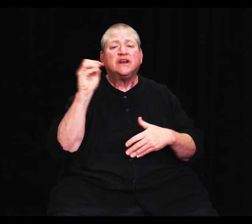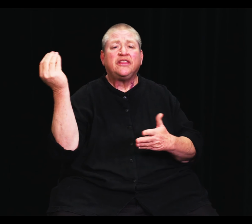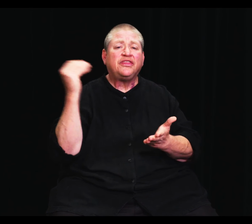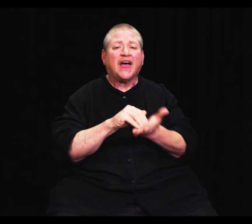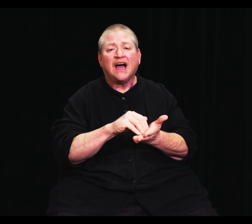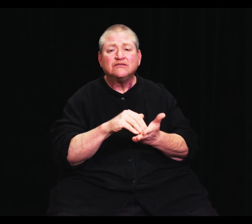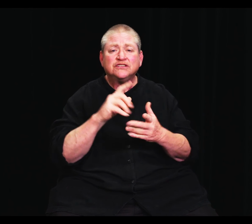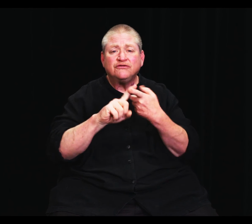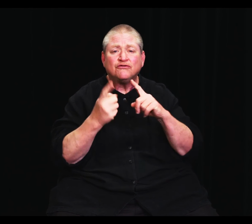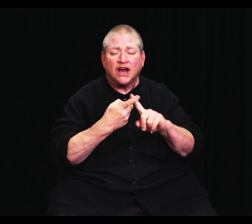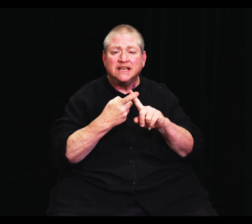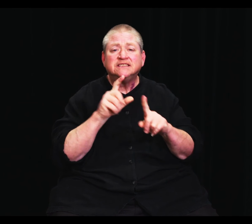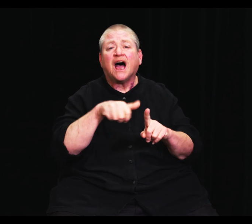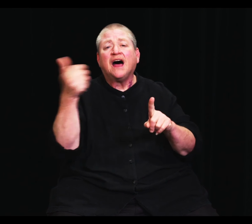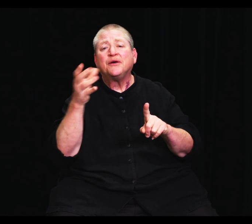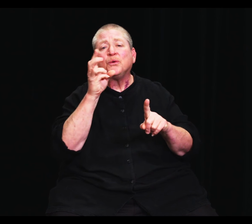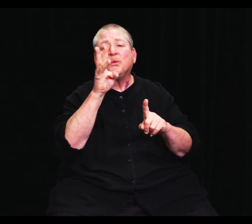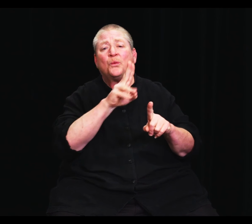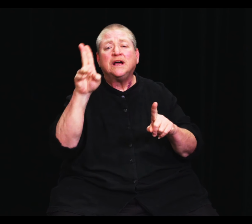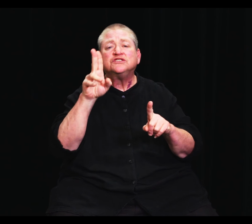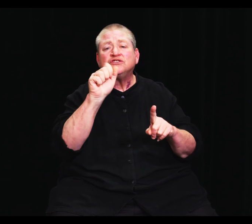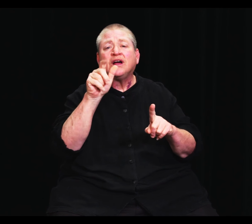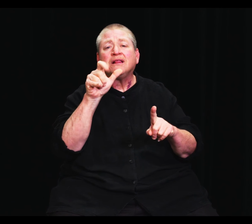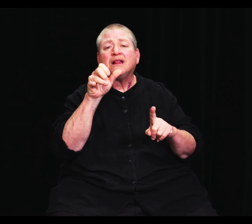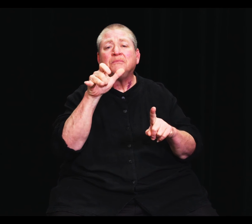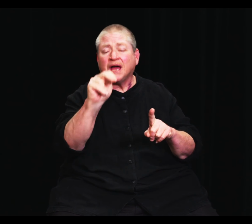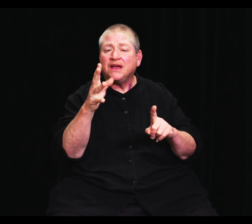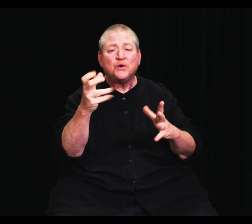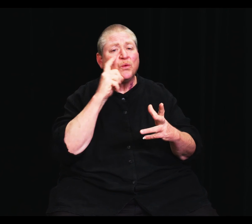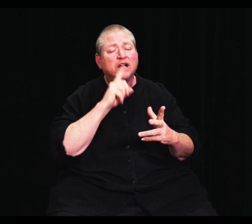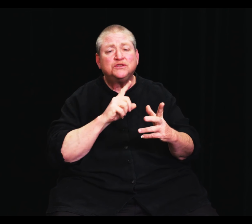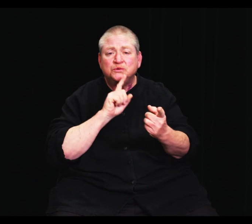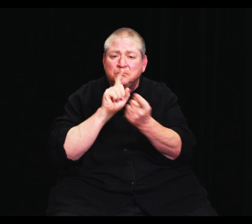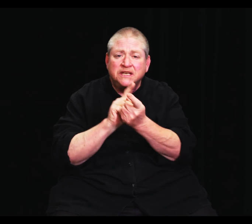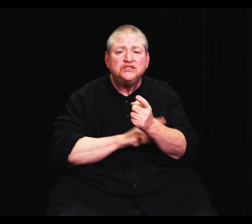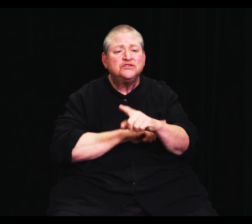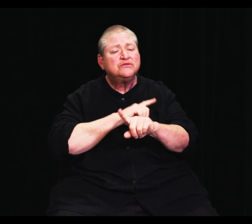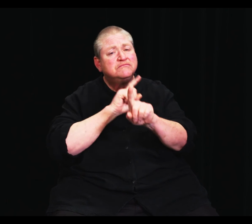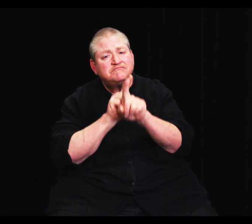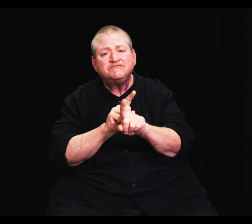And you already have about 140,000 new friends in the world, fellow Western Alumni,